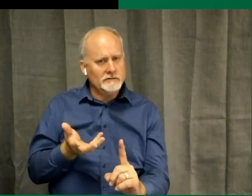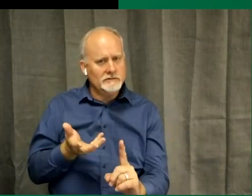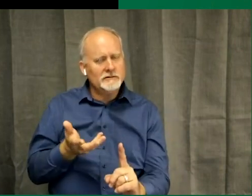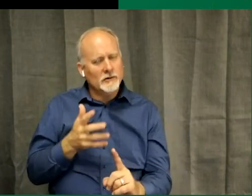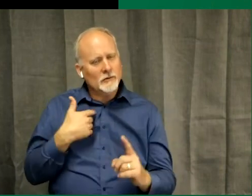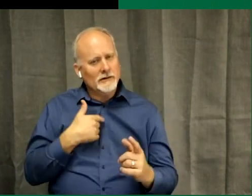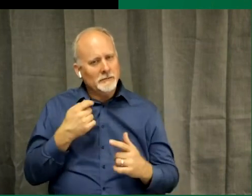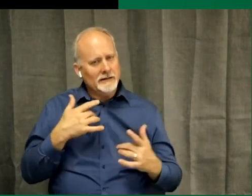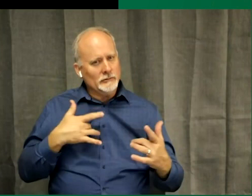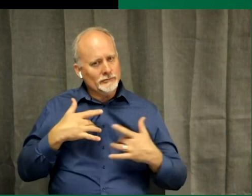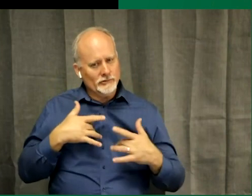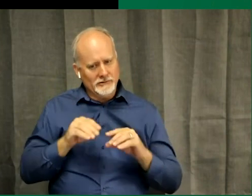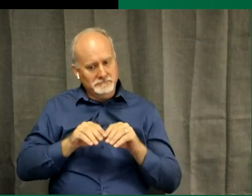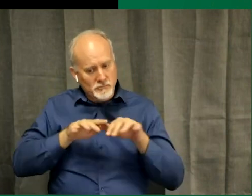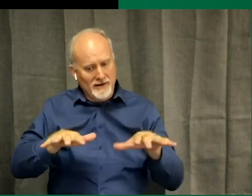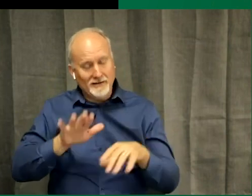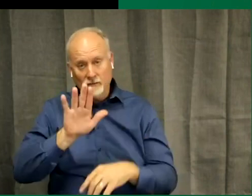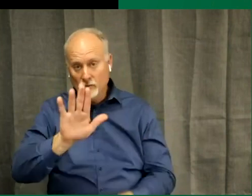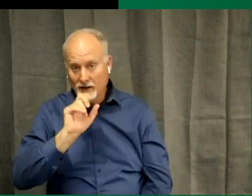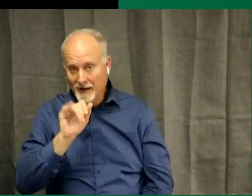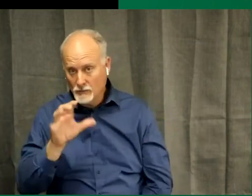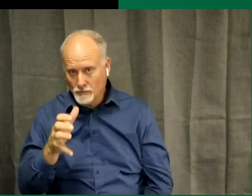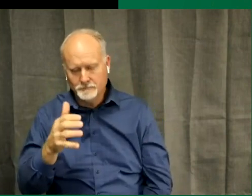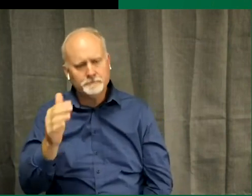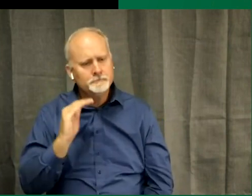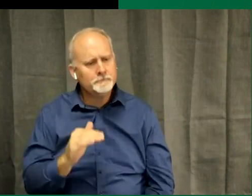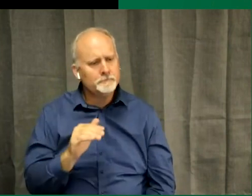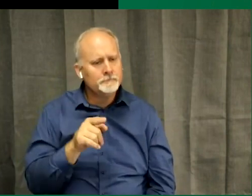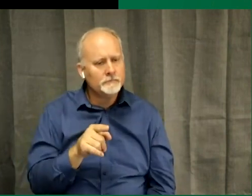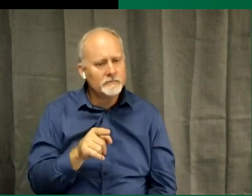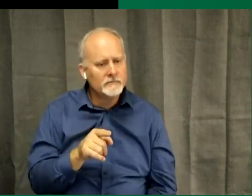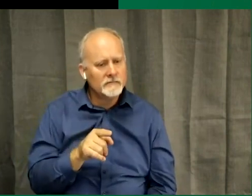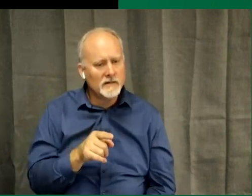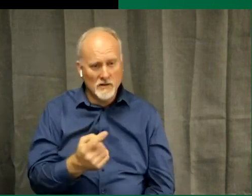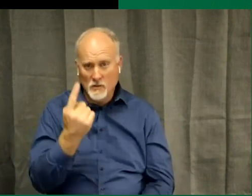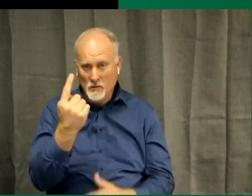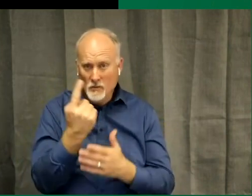about spreading your age group on the next slide you'll see what a difference a week makes covid